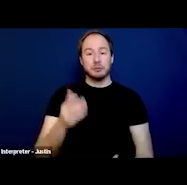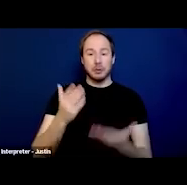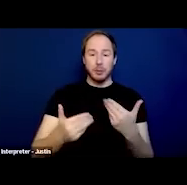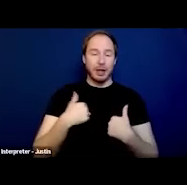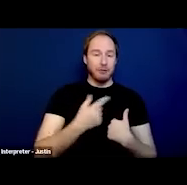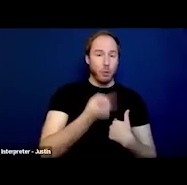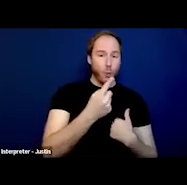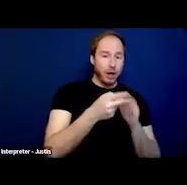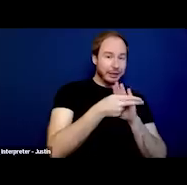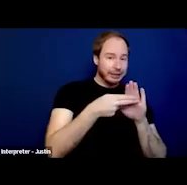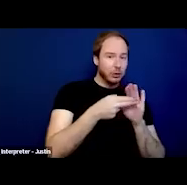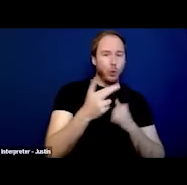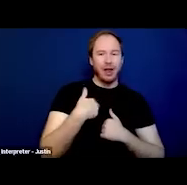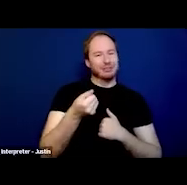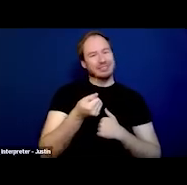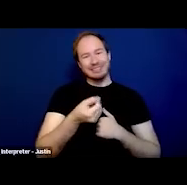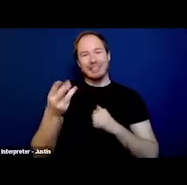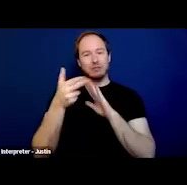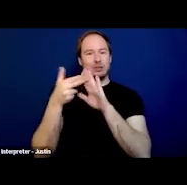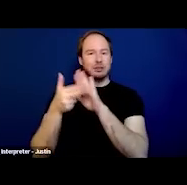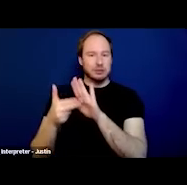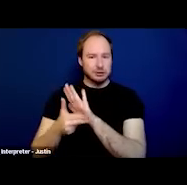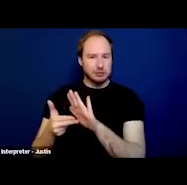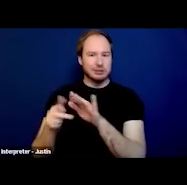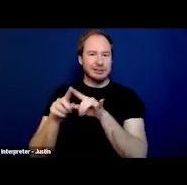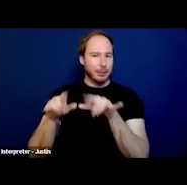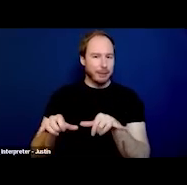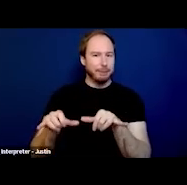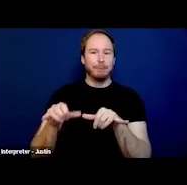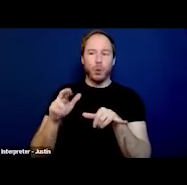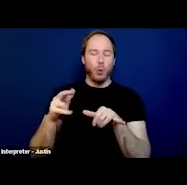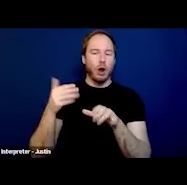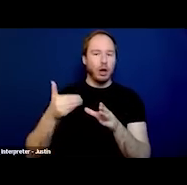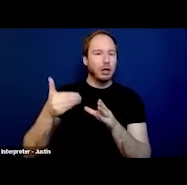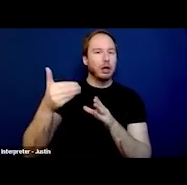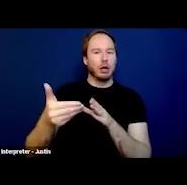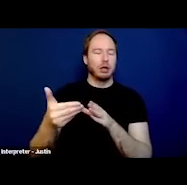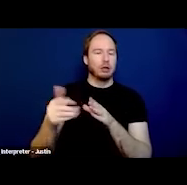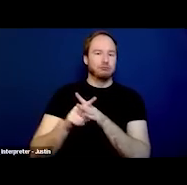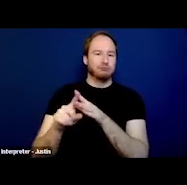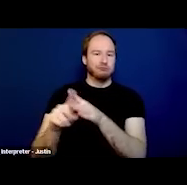or could experience several conditions at one time or over the course of their life. Next slide, please.